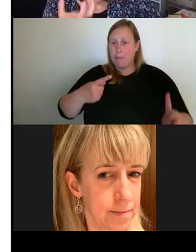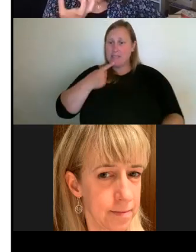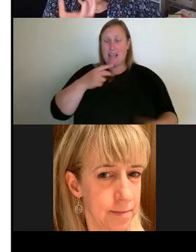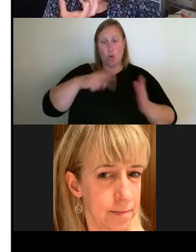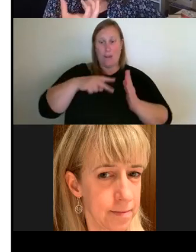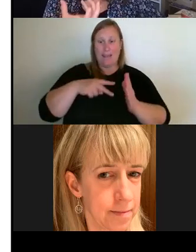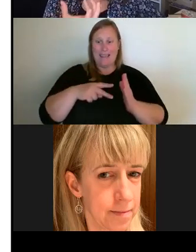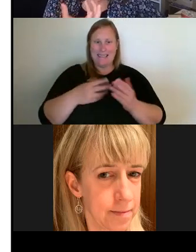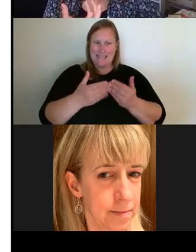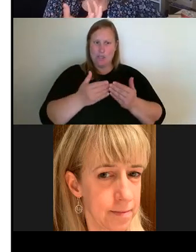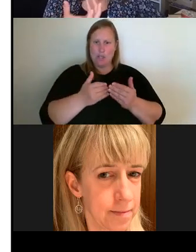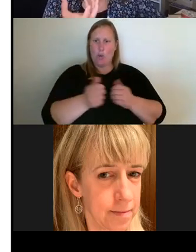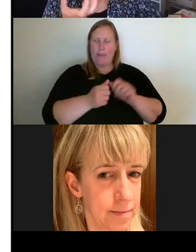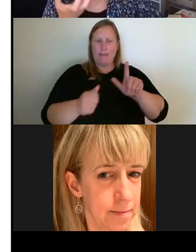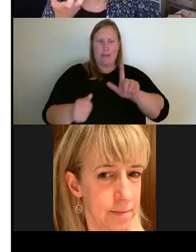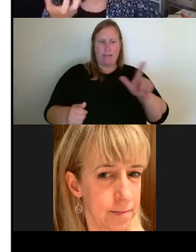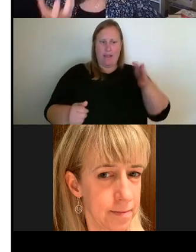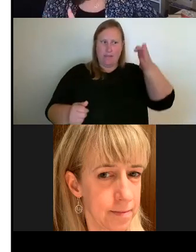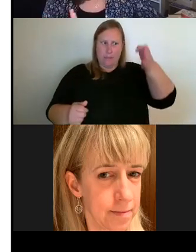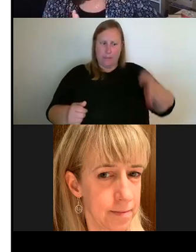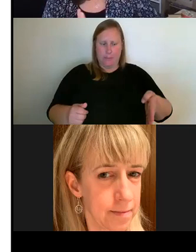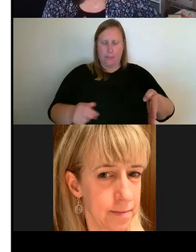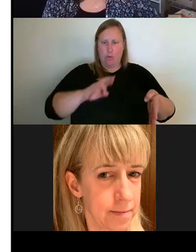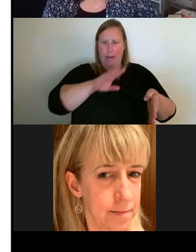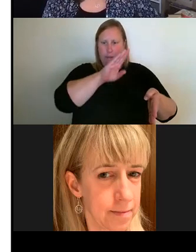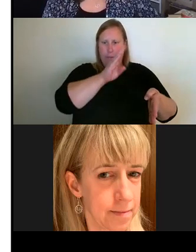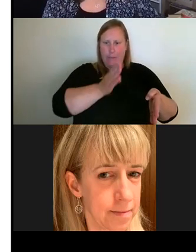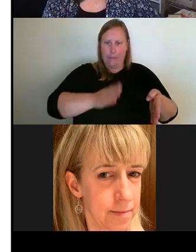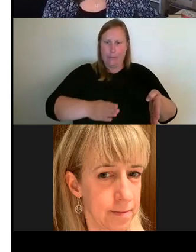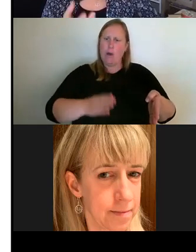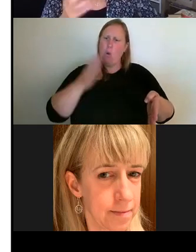Why is it easier for most people that way?